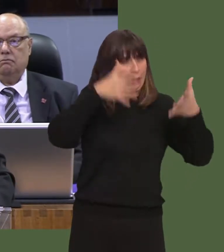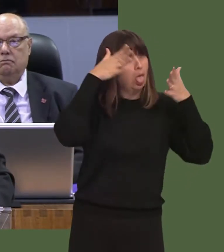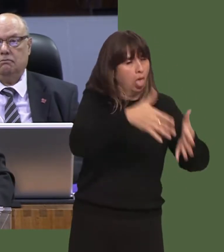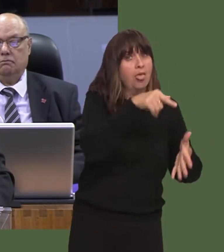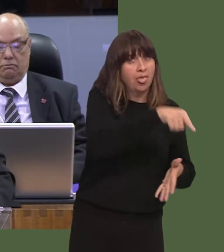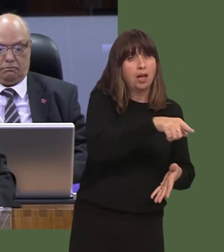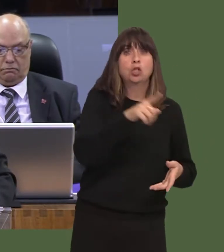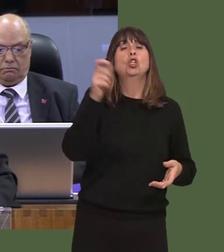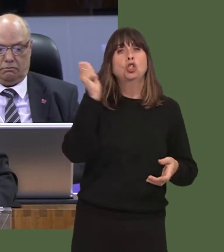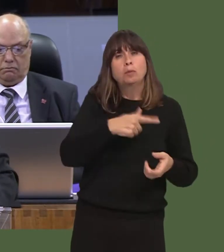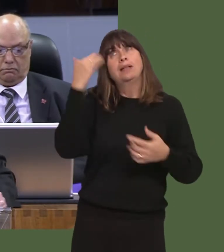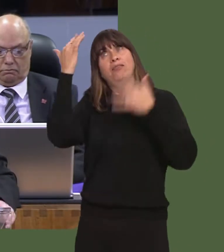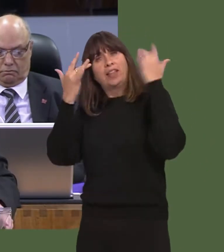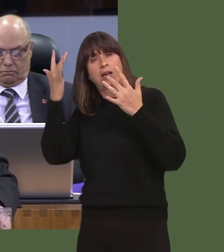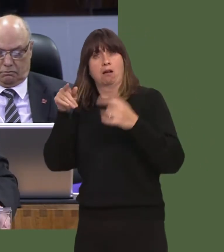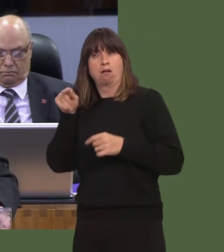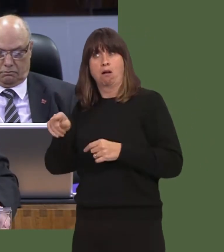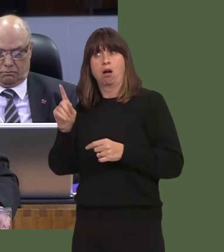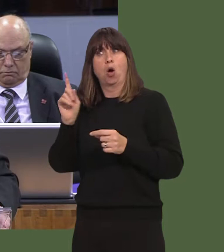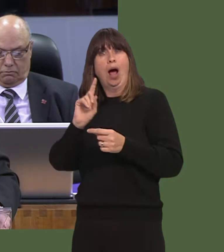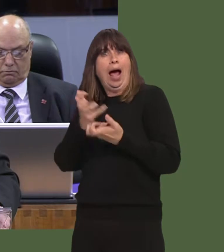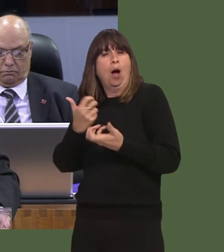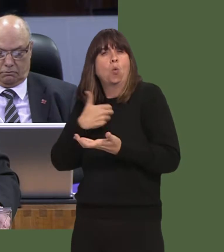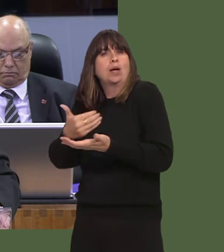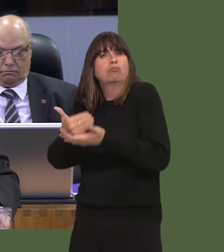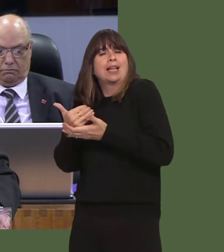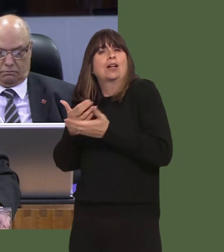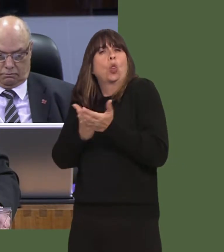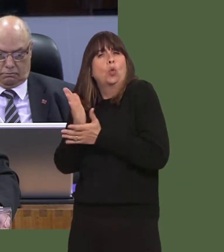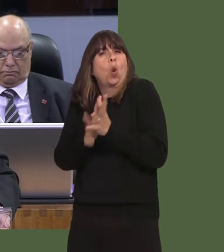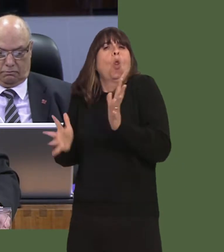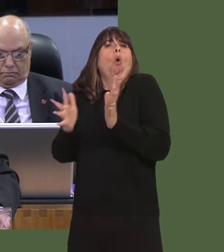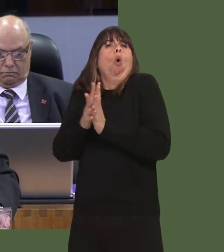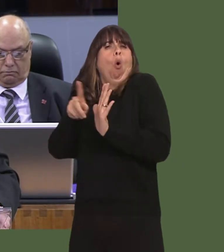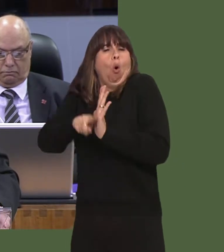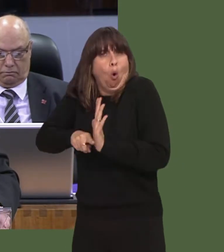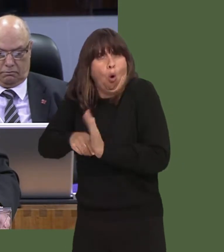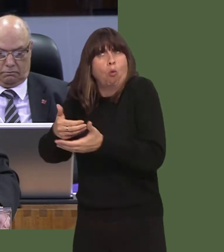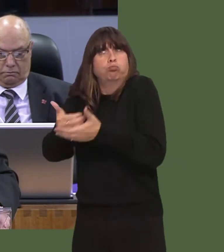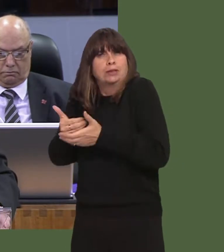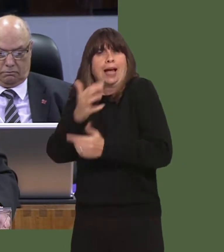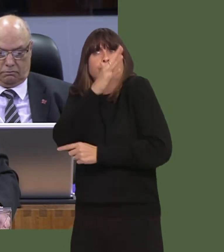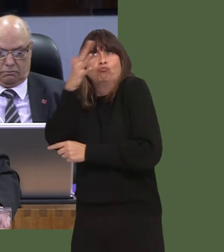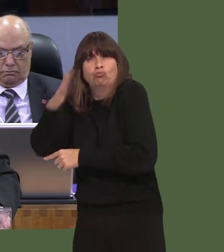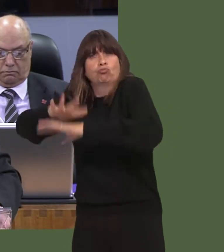deliver legally to protect our precious natural resources and the communities that actually rely on them.